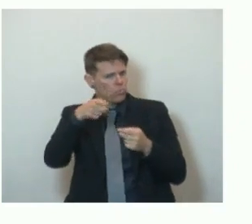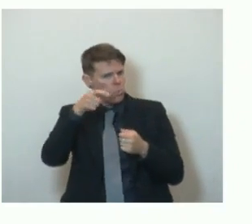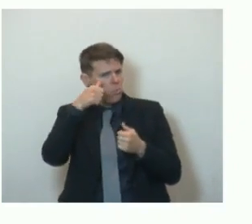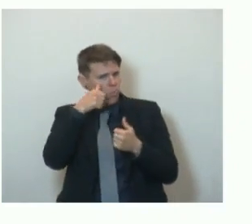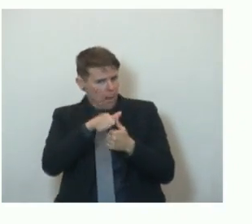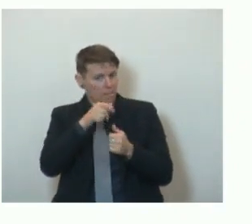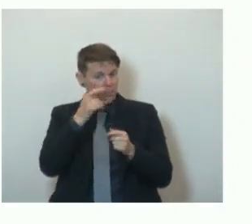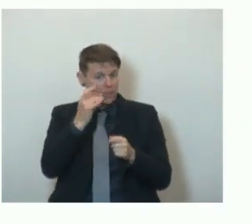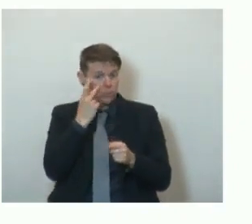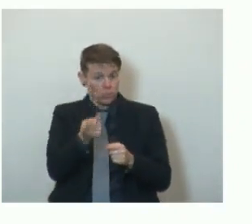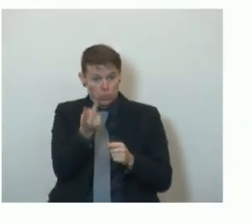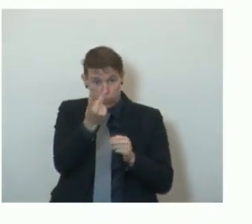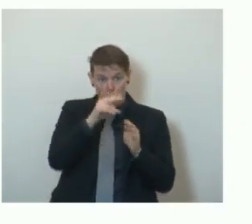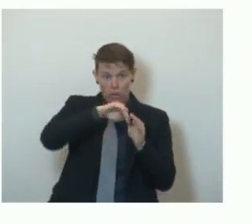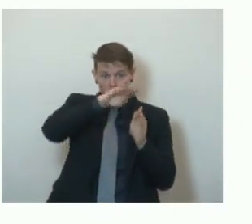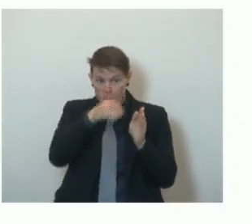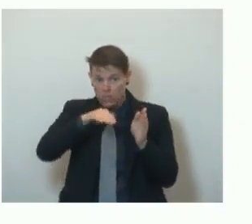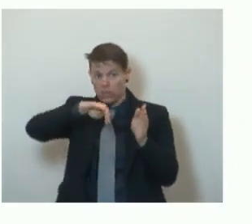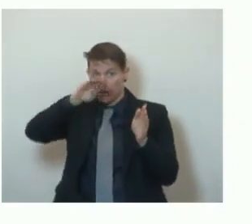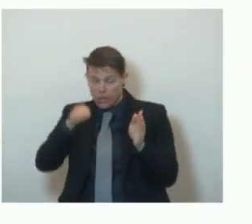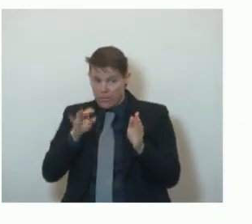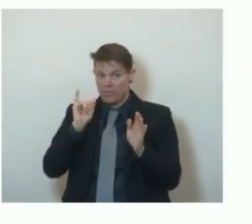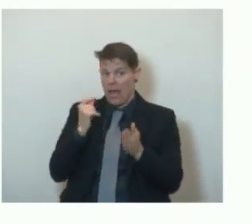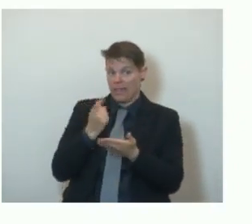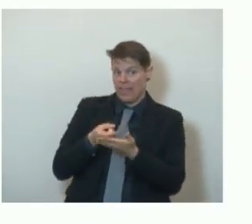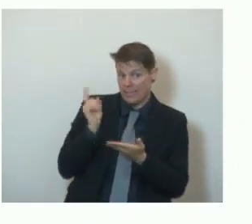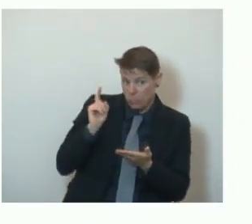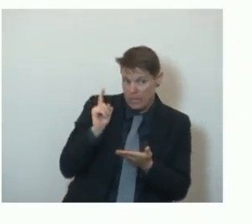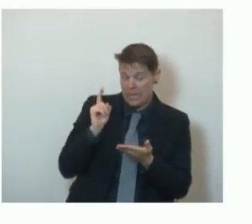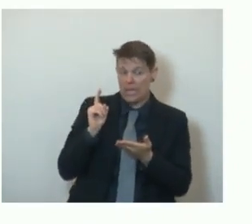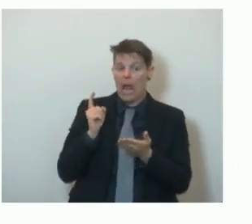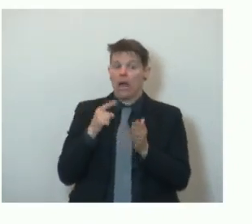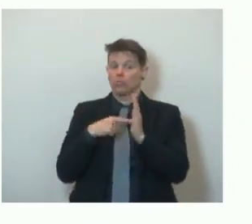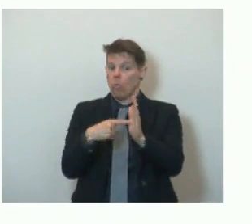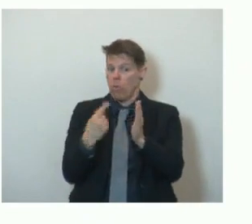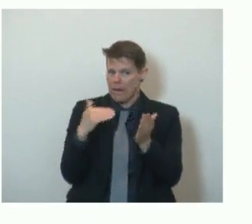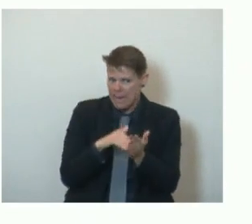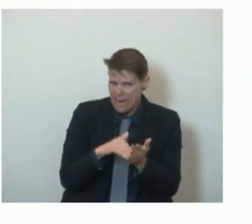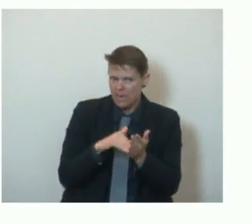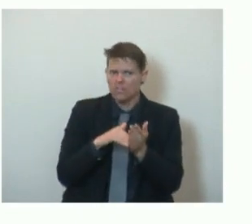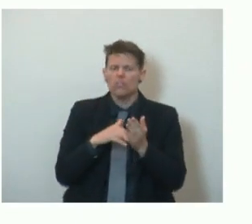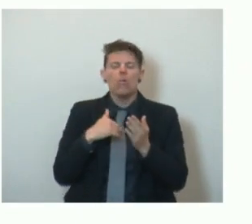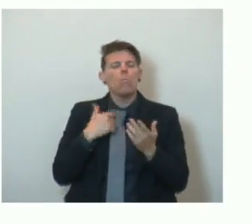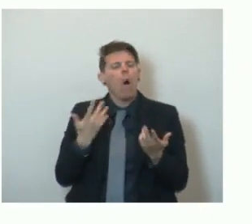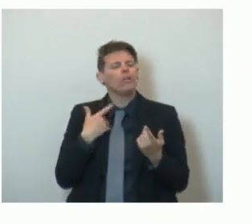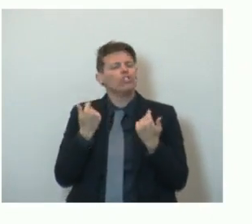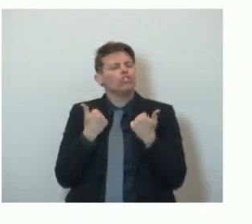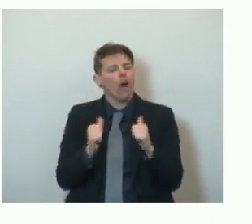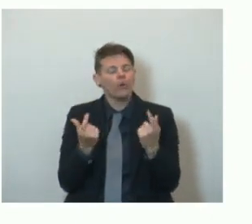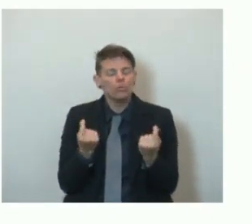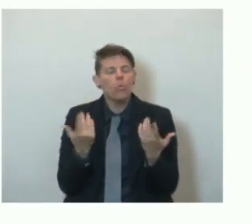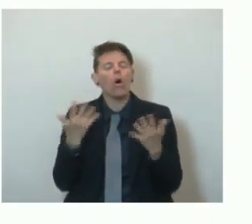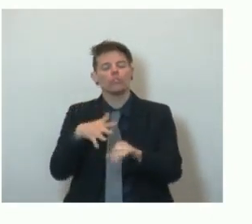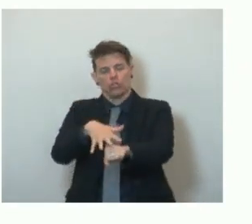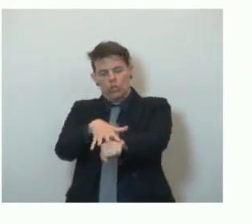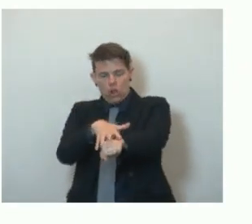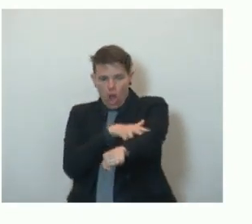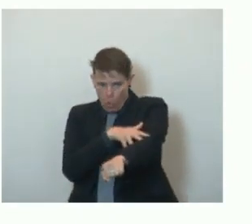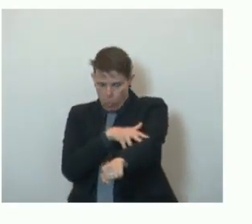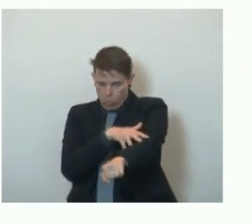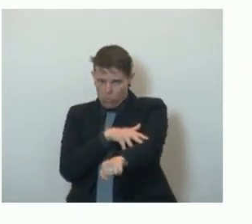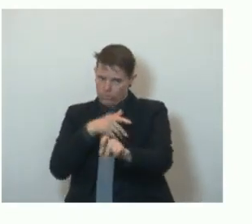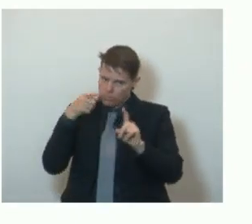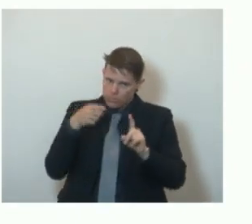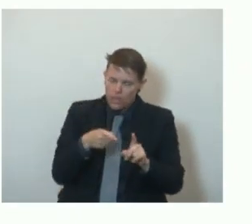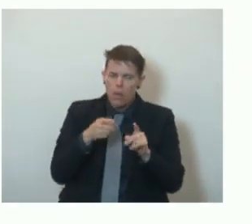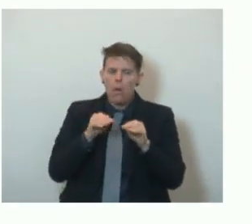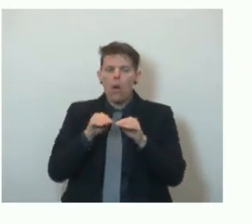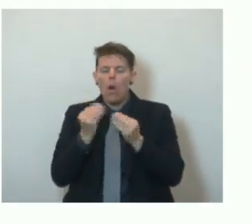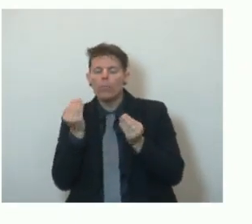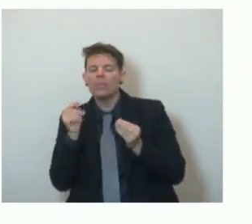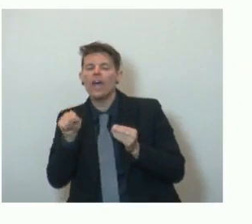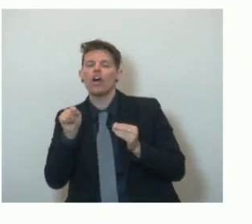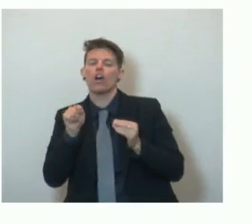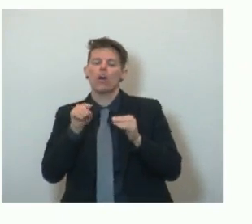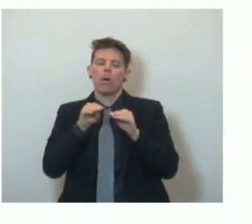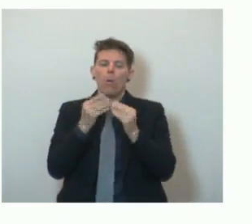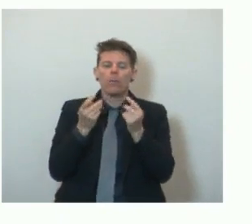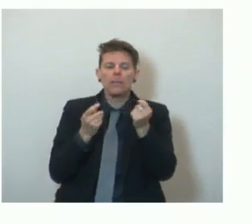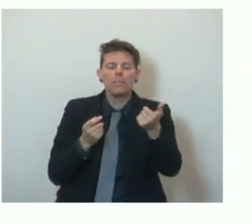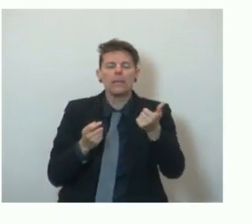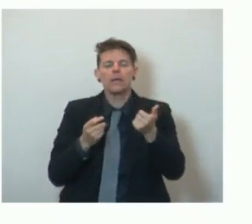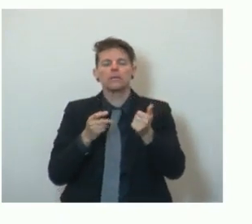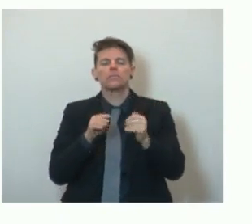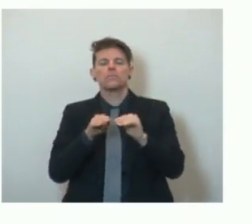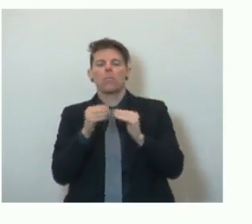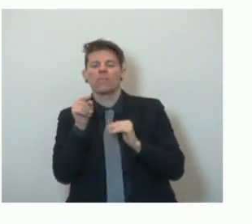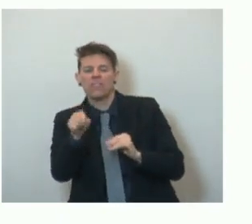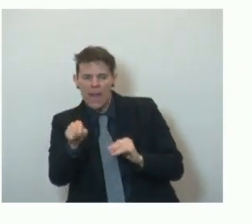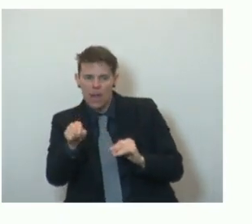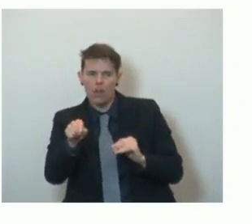I’M HOPING YOU REMEMBER THOSE TWO SPIKES THERE BECAUSE I SHOWED YOU A SLIDE A LOT LIKE THAT LAST WEEK AND I’M GOING TO SHOW IT AGAIN TO YOU IN A MINUTE WHAT WE’RE TRYING TO DO IS A